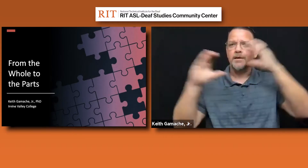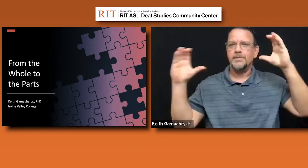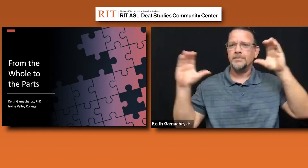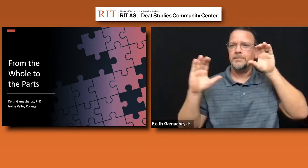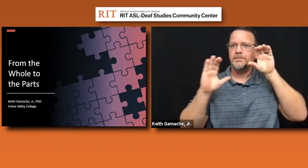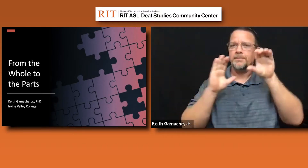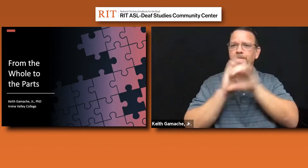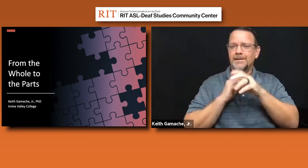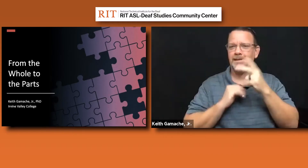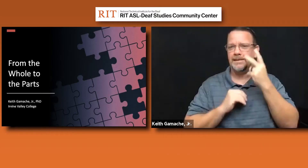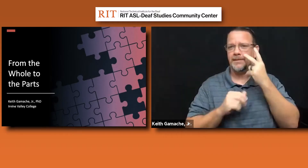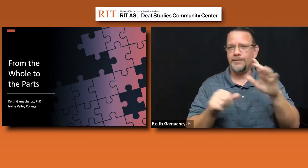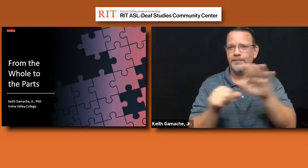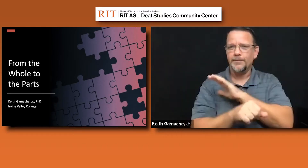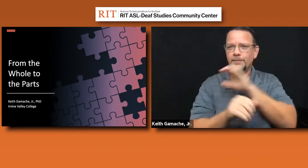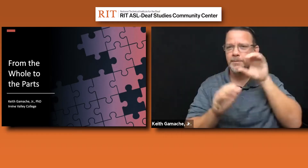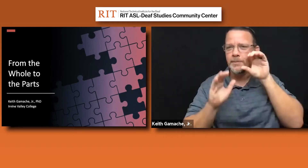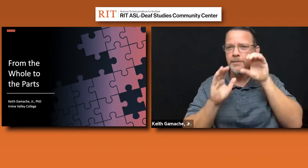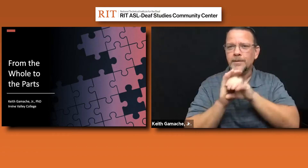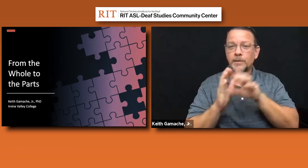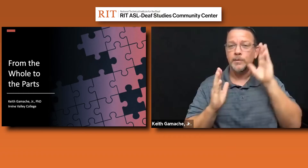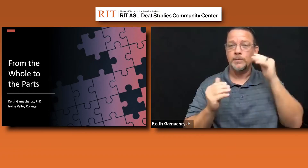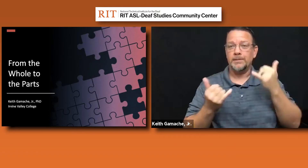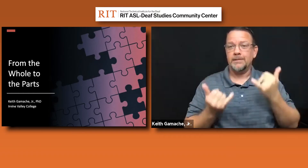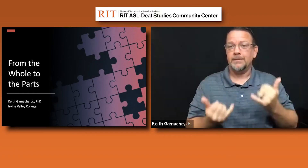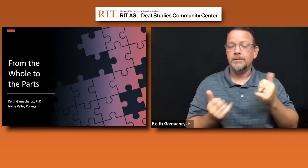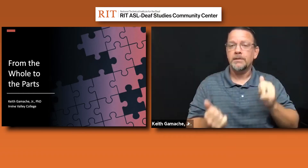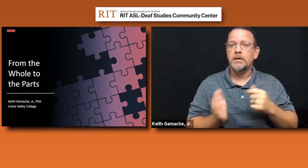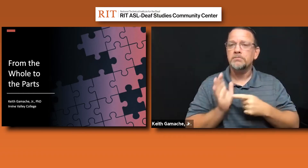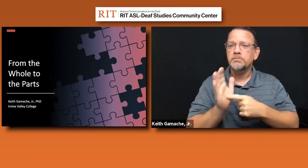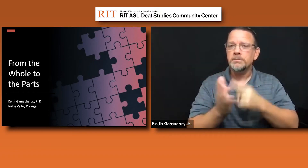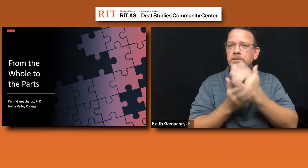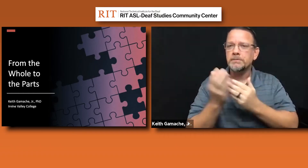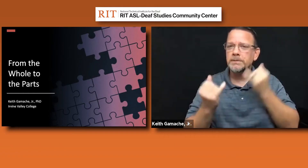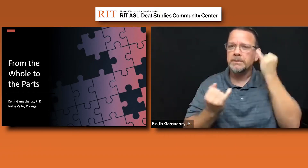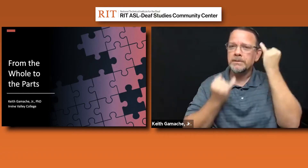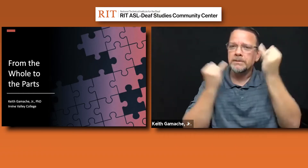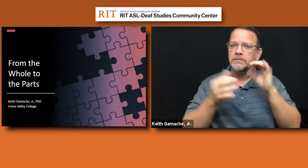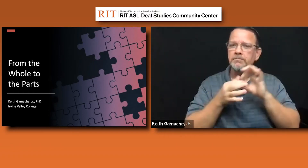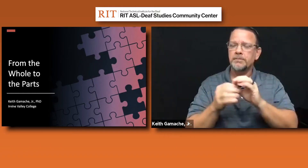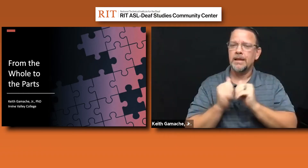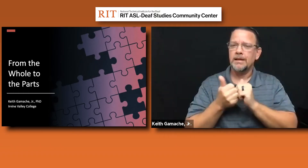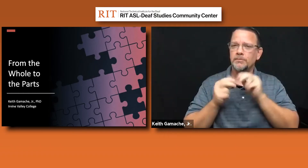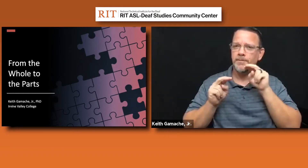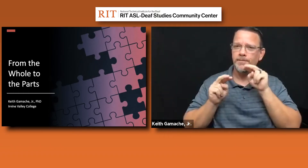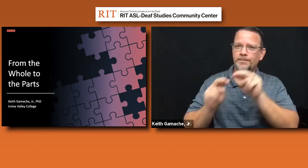love puzzles, and it's so intriguing to see puzzle pieces coming together to portray